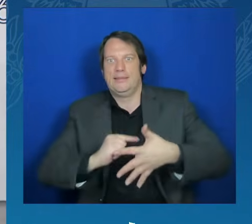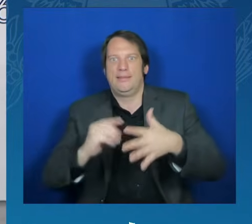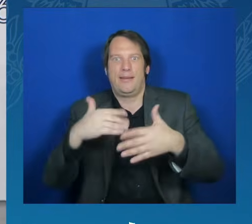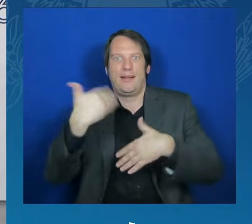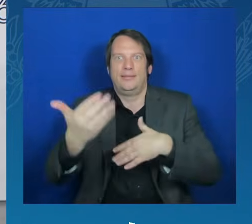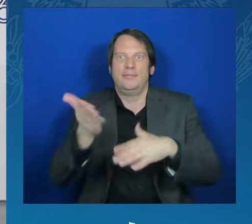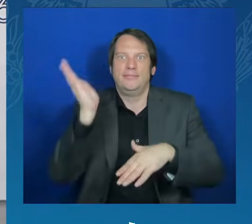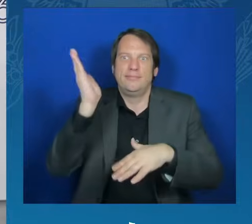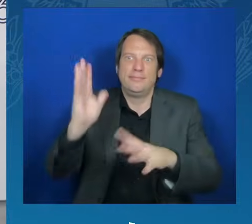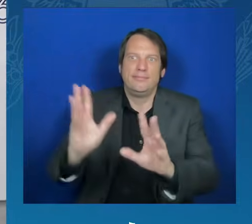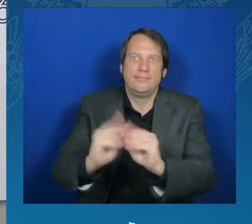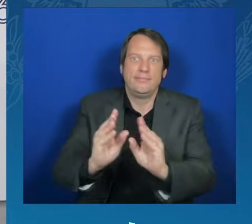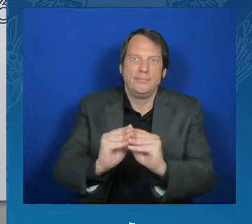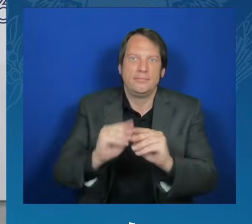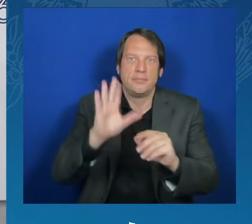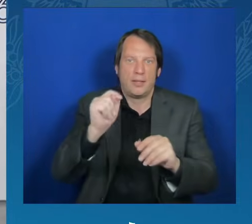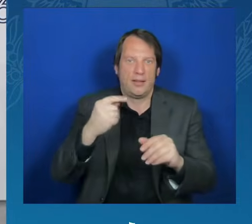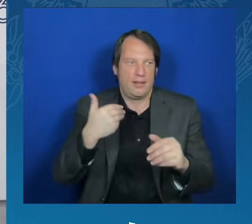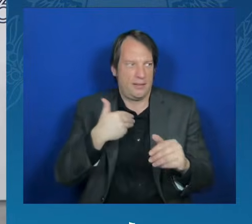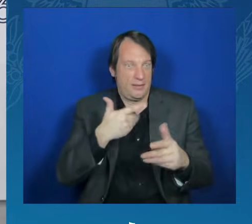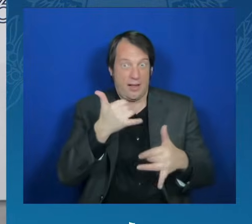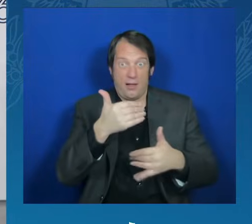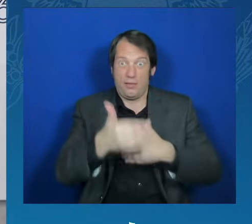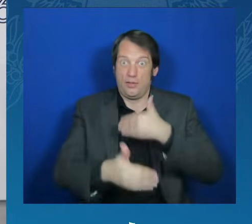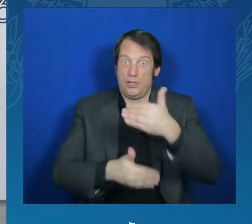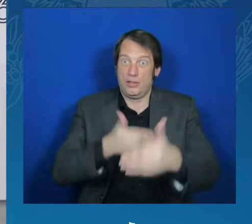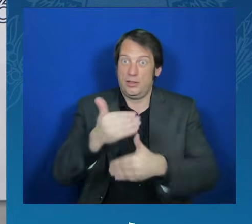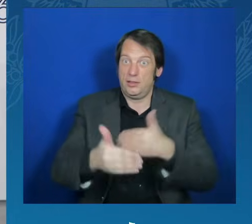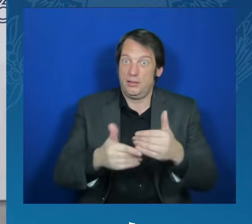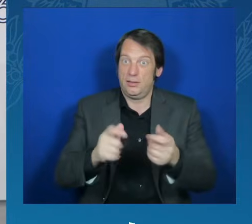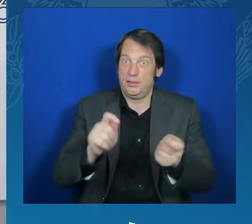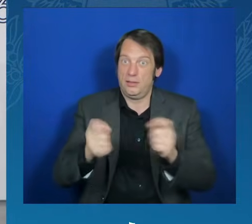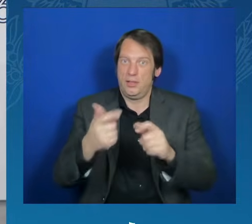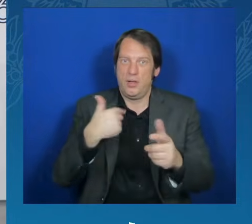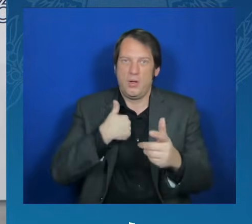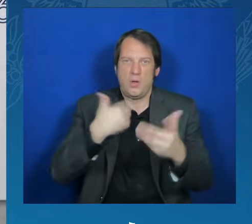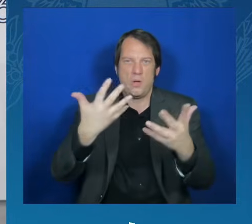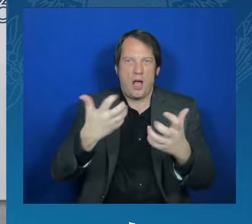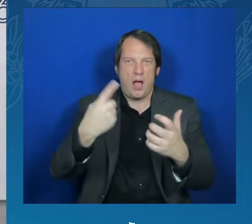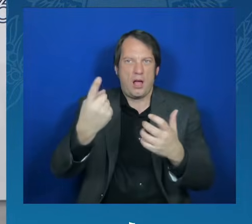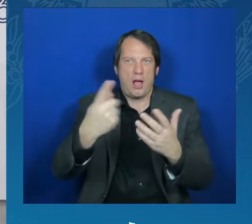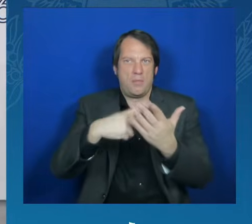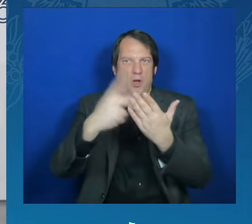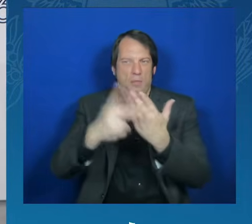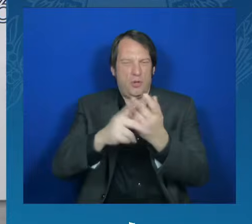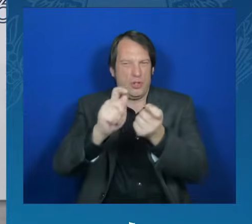and I would like you to stay seated for our next speaker,